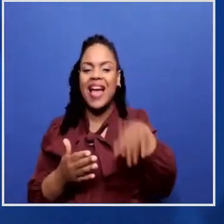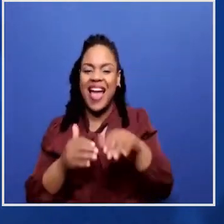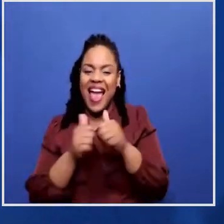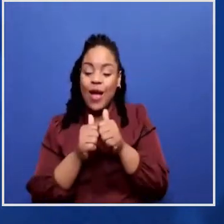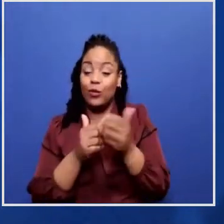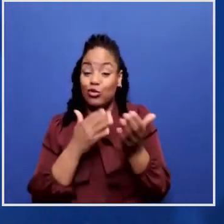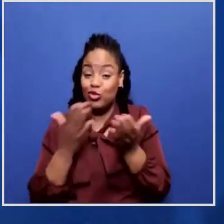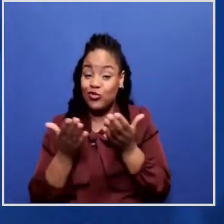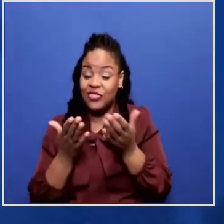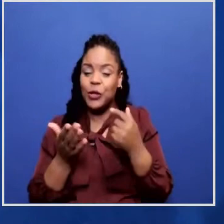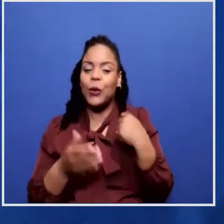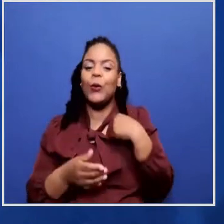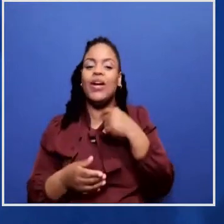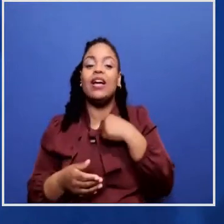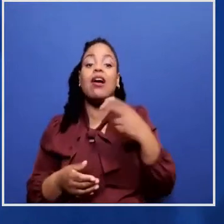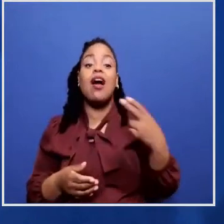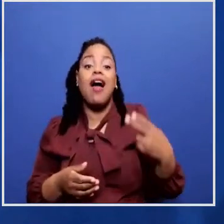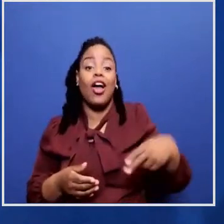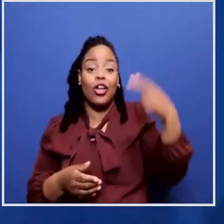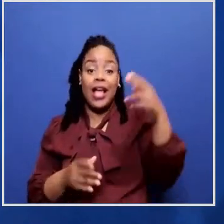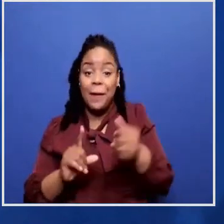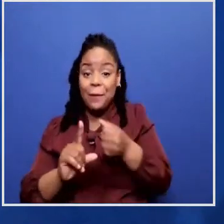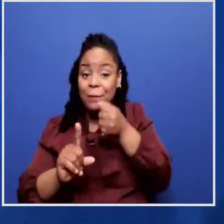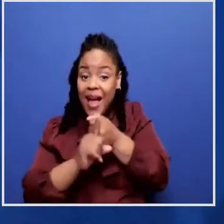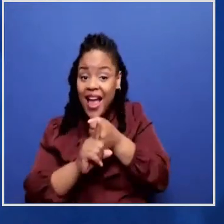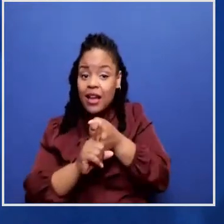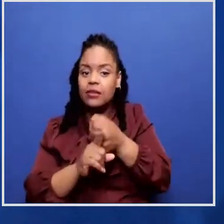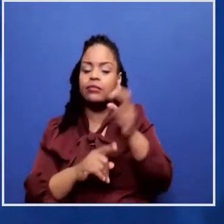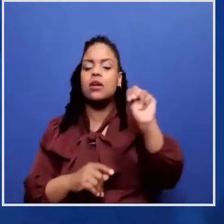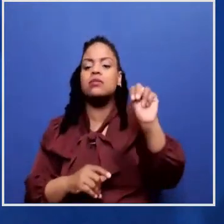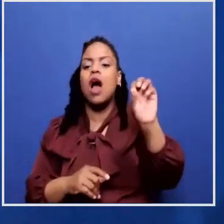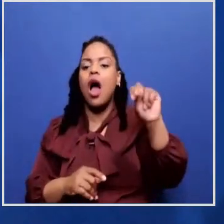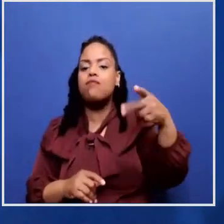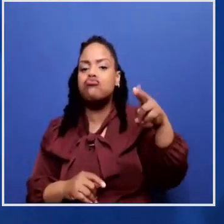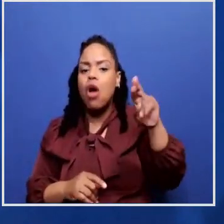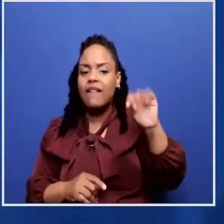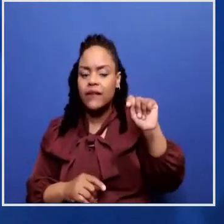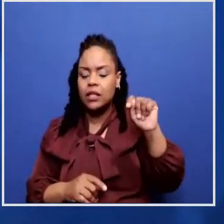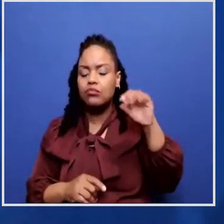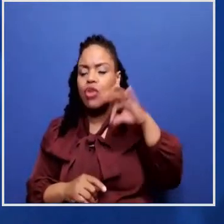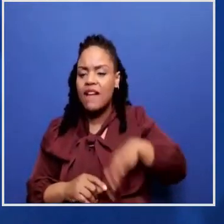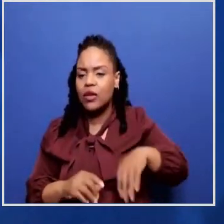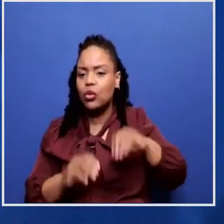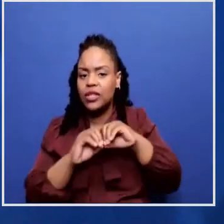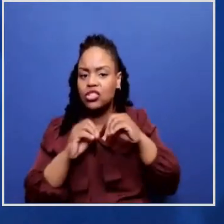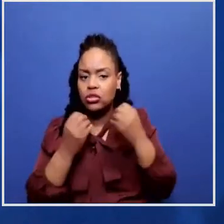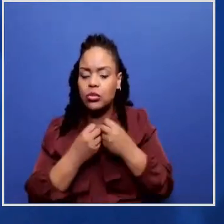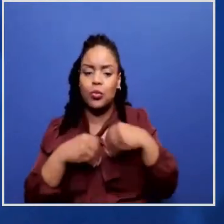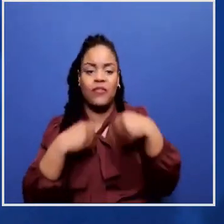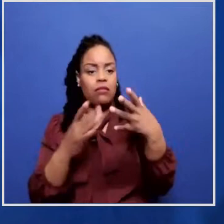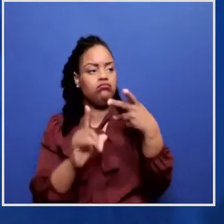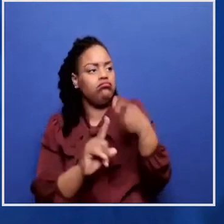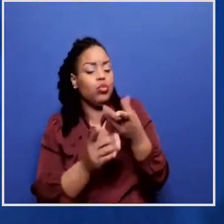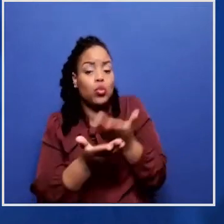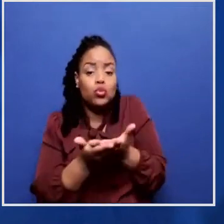AT THE DETROIT PHOENIX CENTER, WE KNOW A LITTLE SOMETHING ABOUT SERVICE. WE ARE HIGH-IMPACT, NONPROFIT